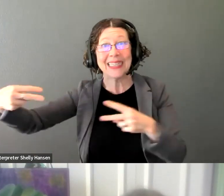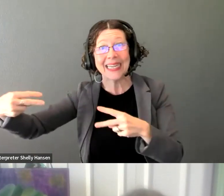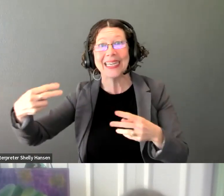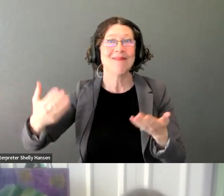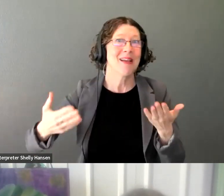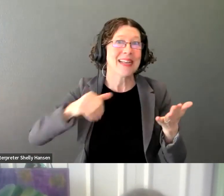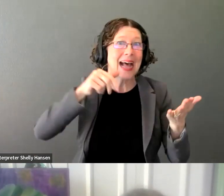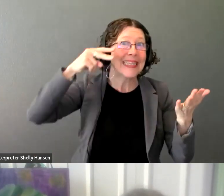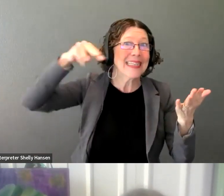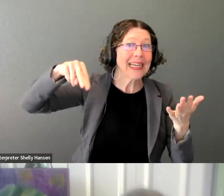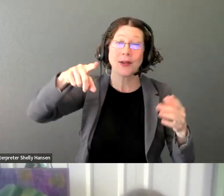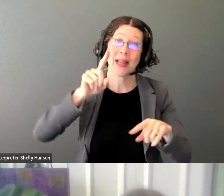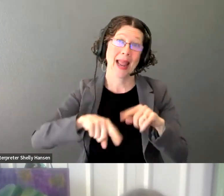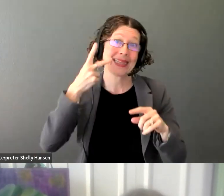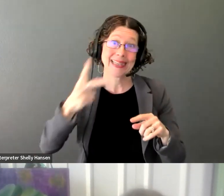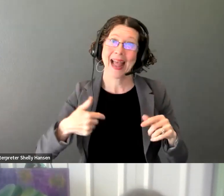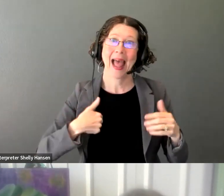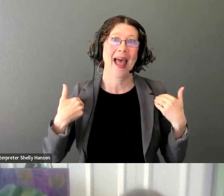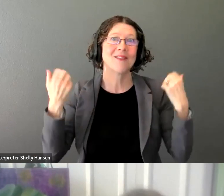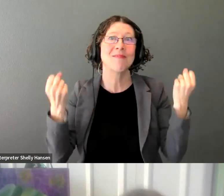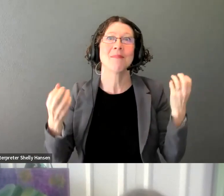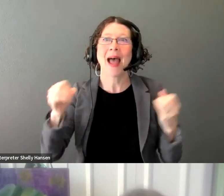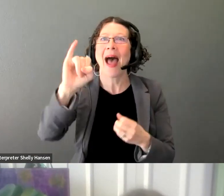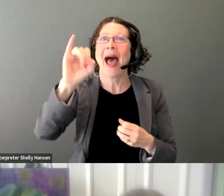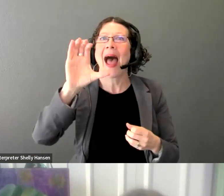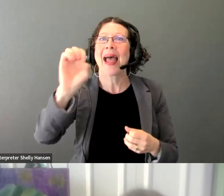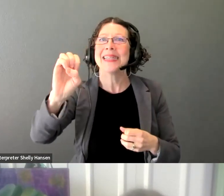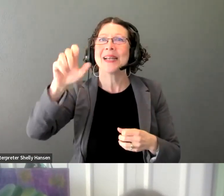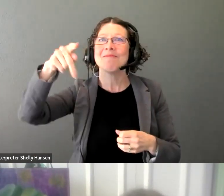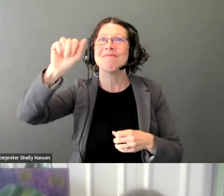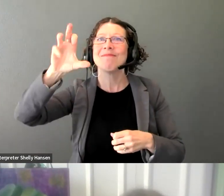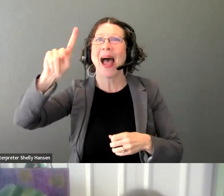You cannot see the many, many ice packs strapped to me. I don't think those are visible.